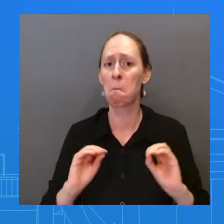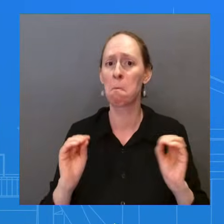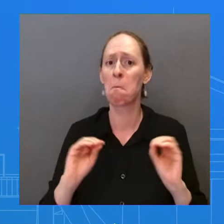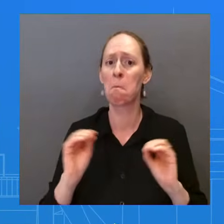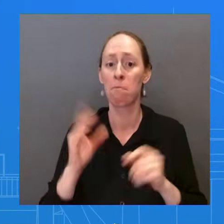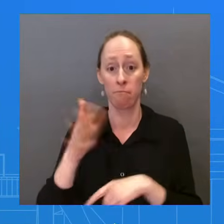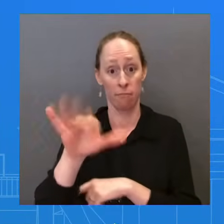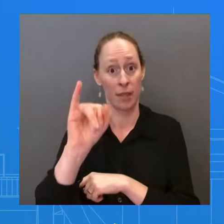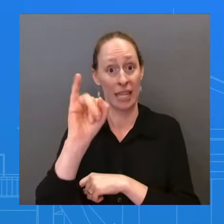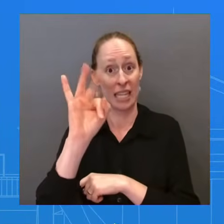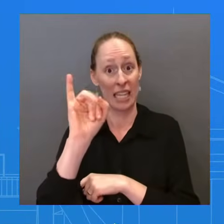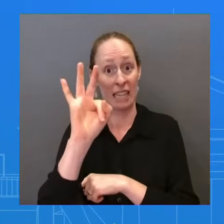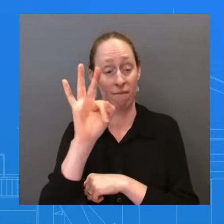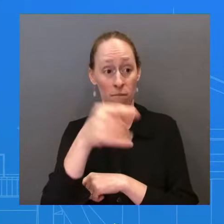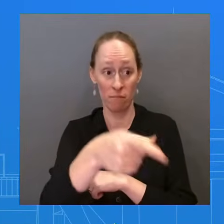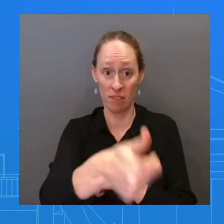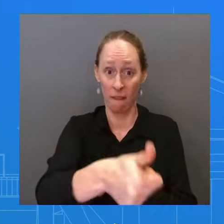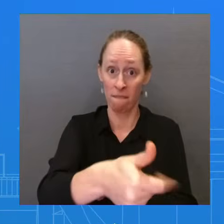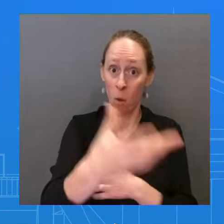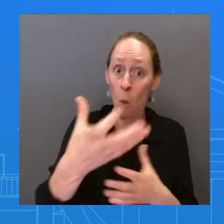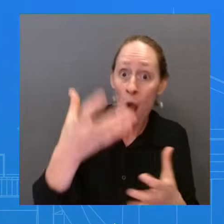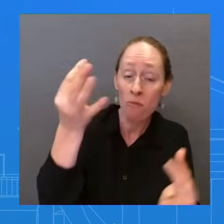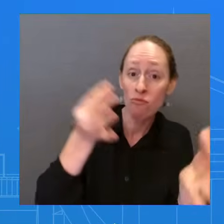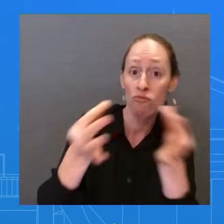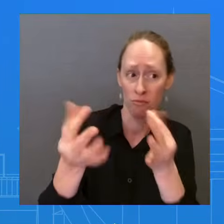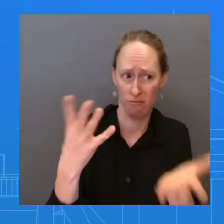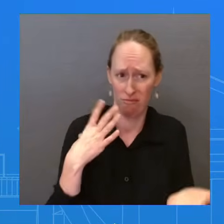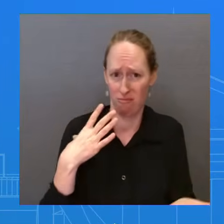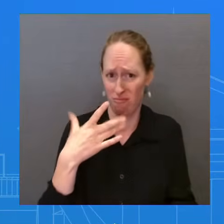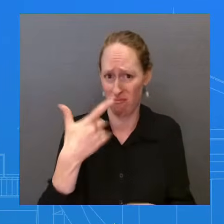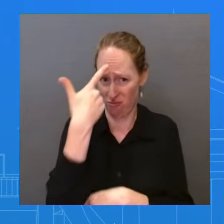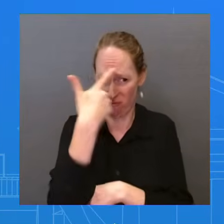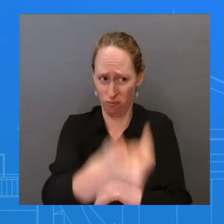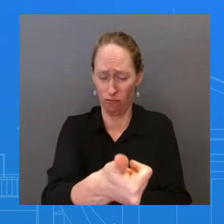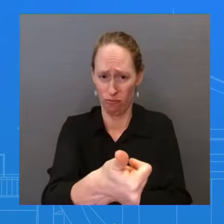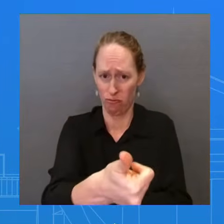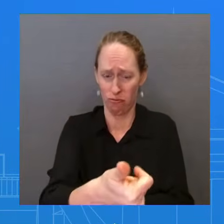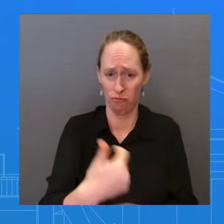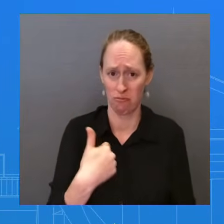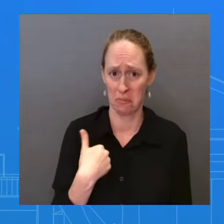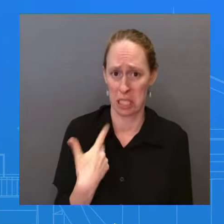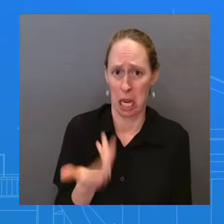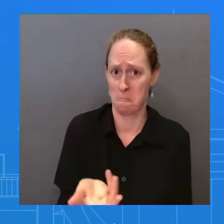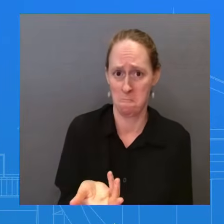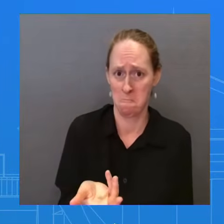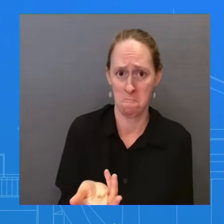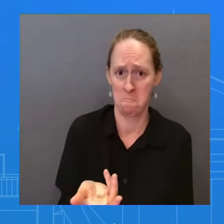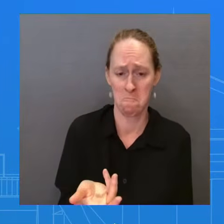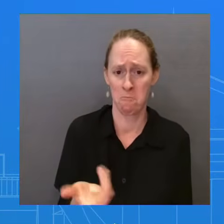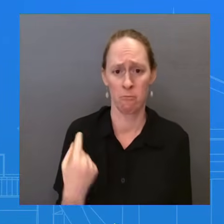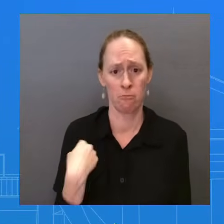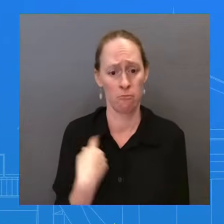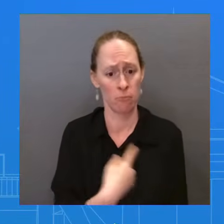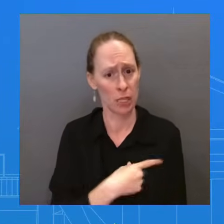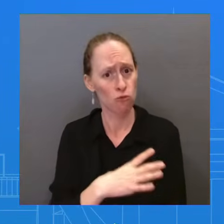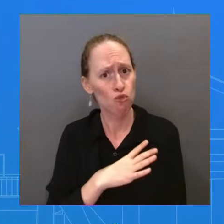we'd obviously be willing to hear what they learned, but it would be really up to them to decide